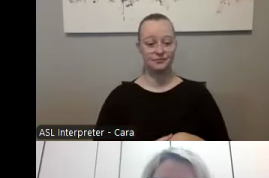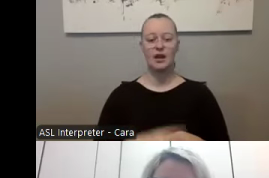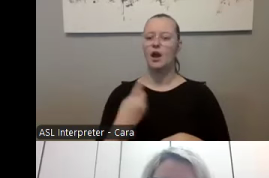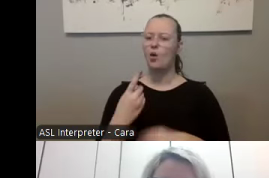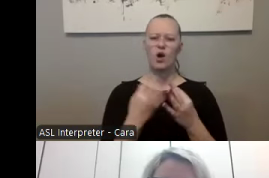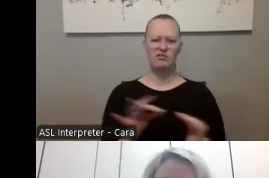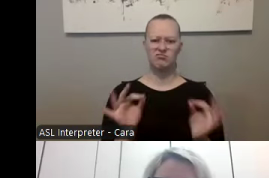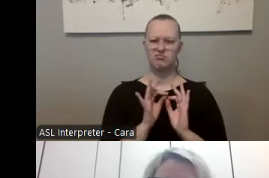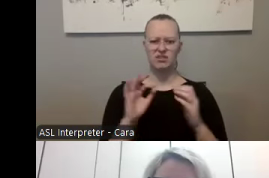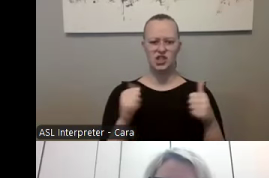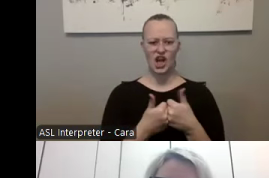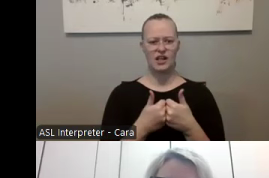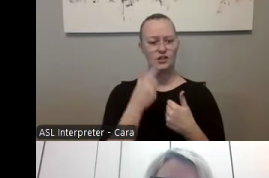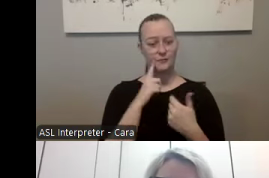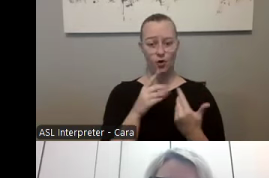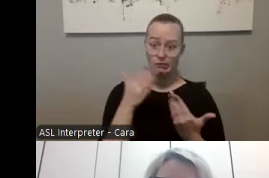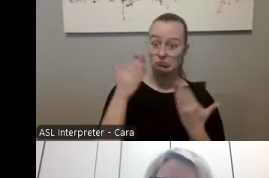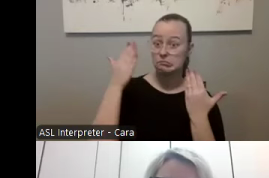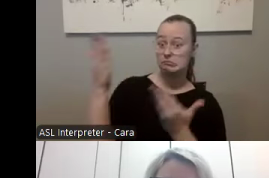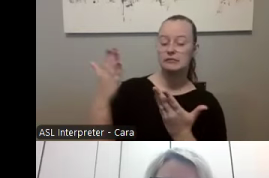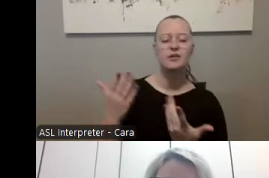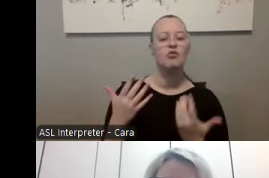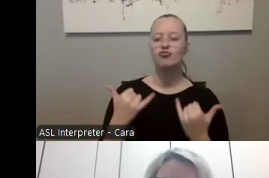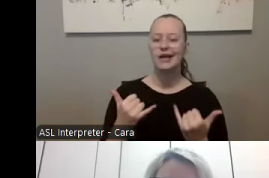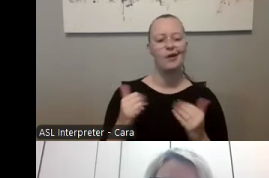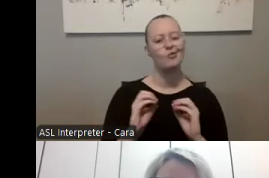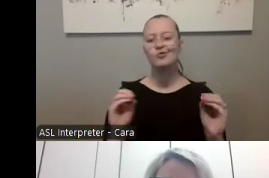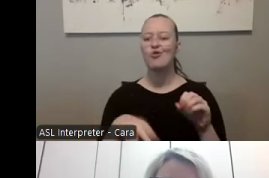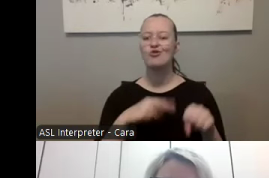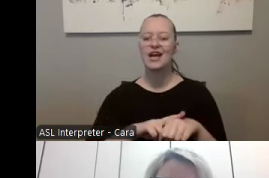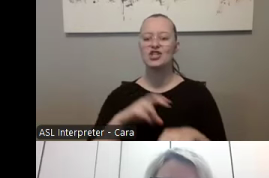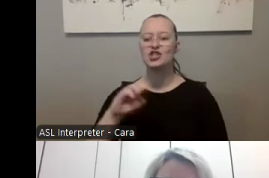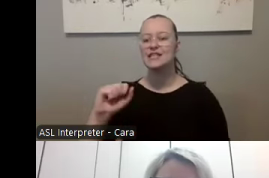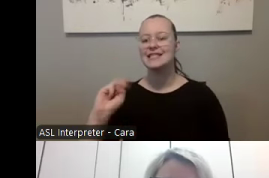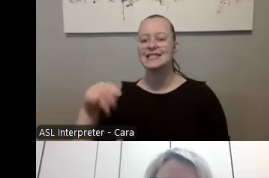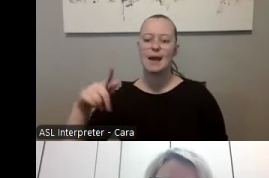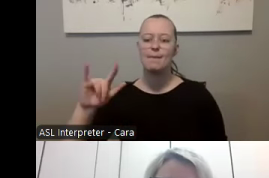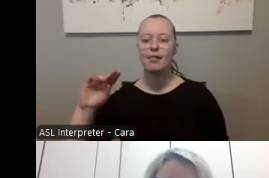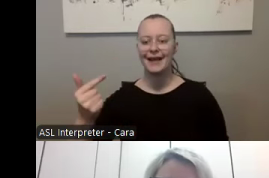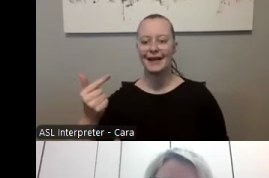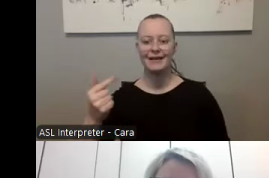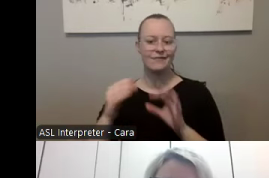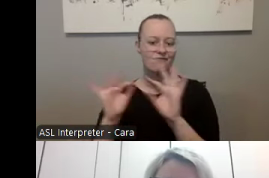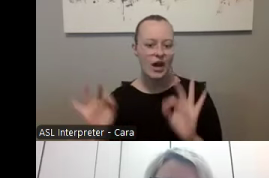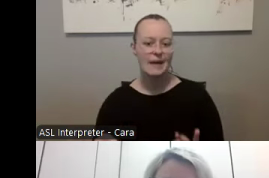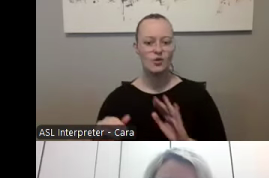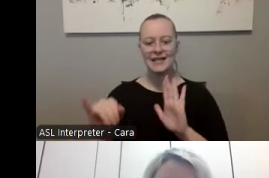advance this recommendation is that currently there is no national sampling frame that could be used to identify HCBS workers.